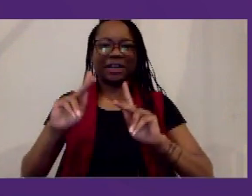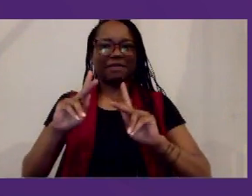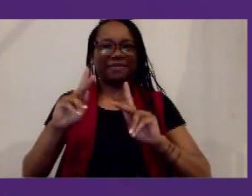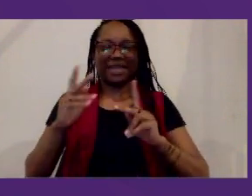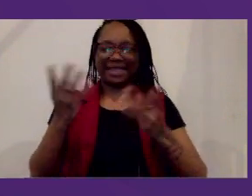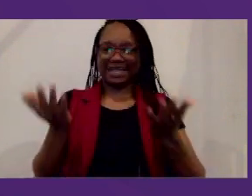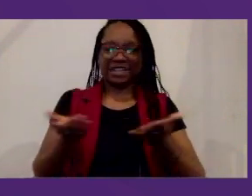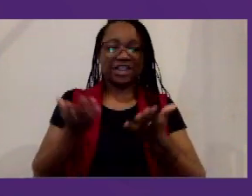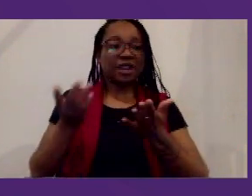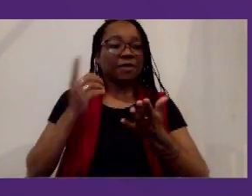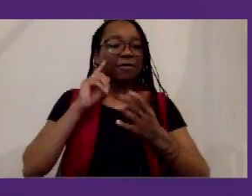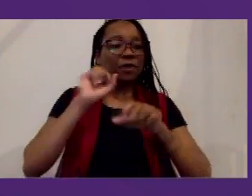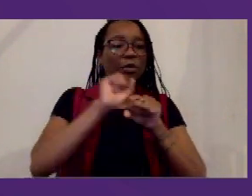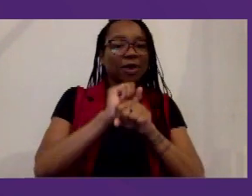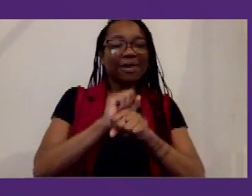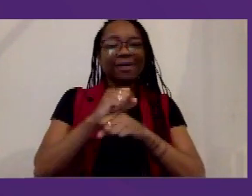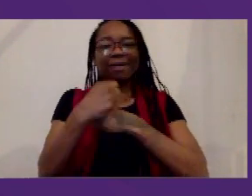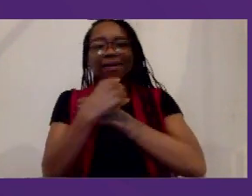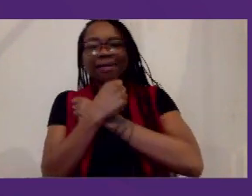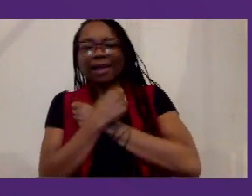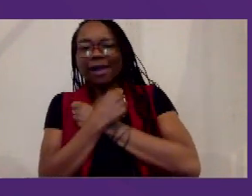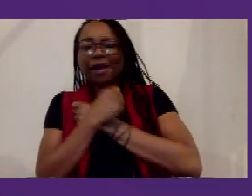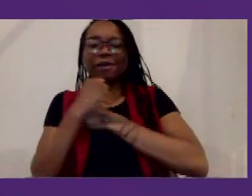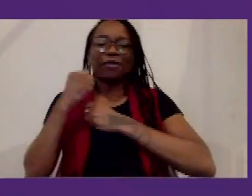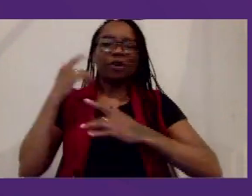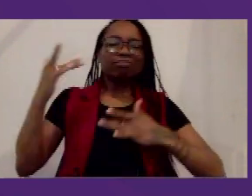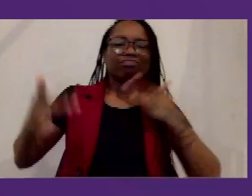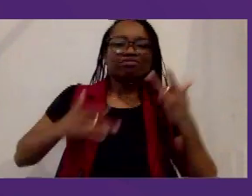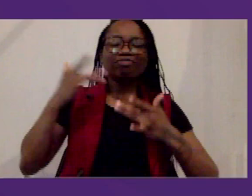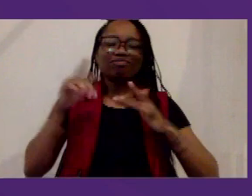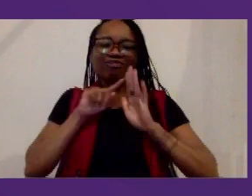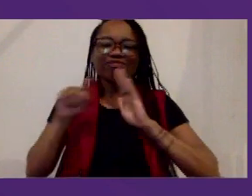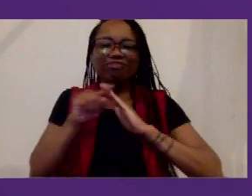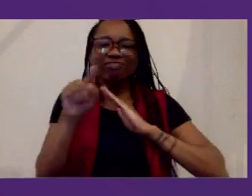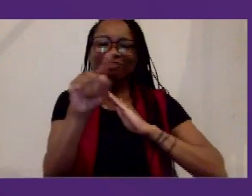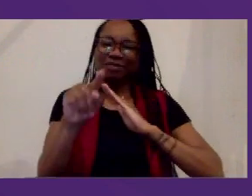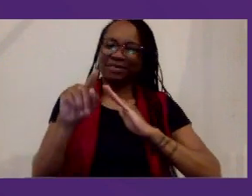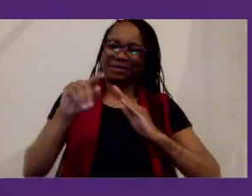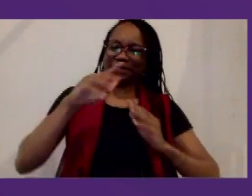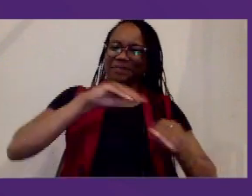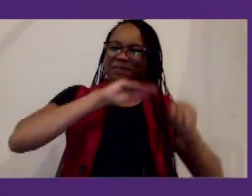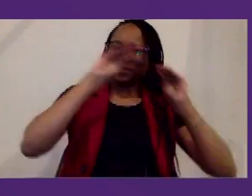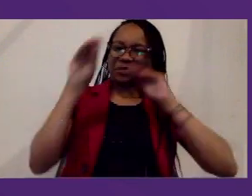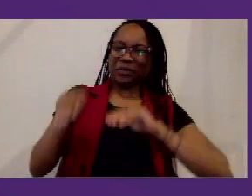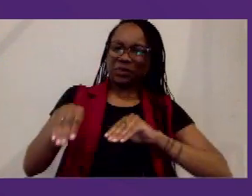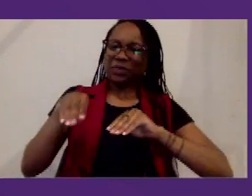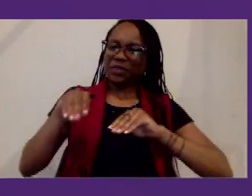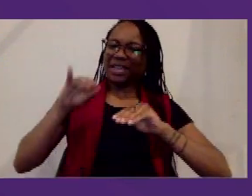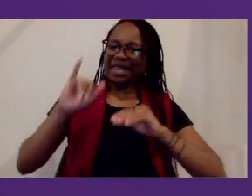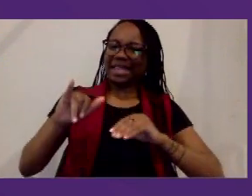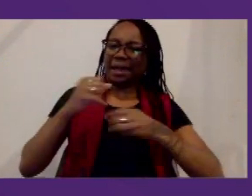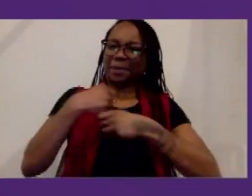migration is part of what makes us human, but migration is often politicized and problematized.